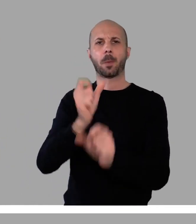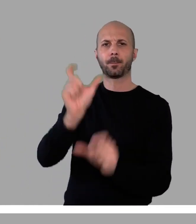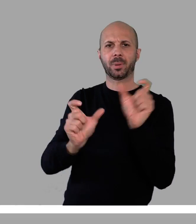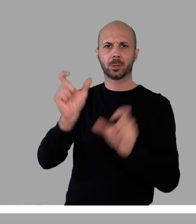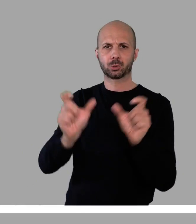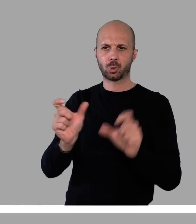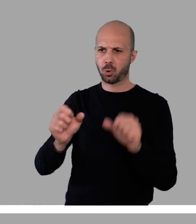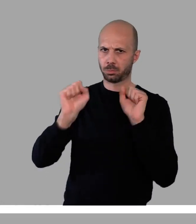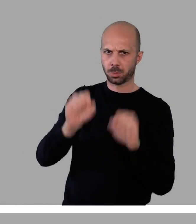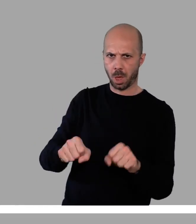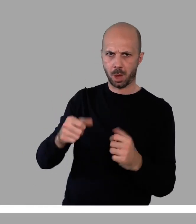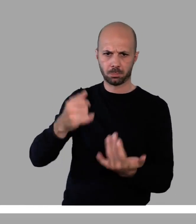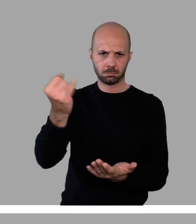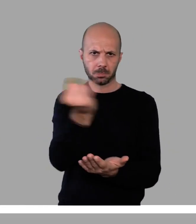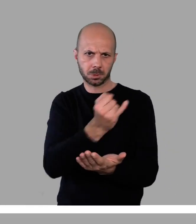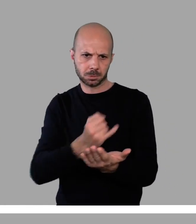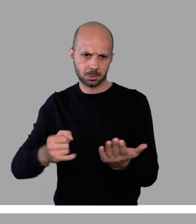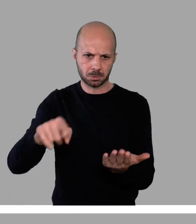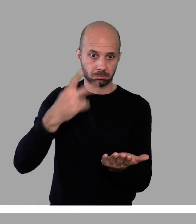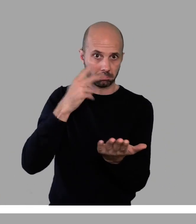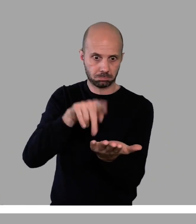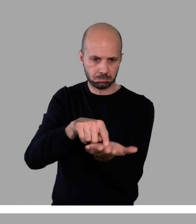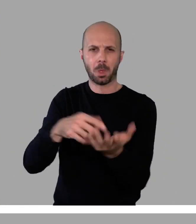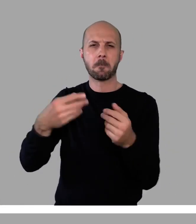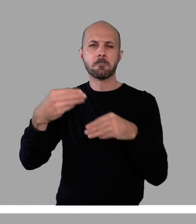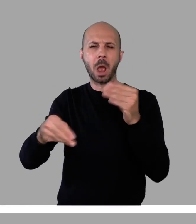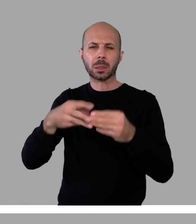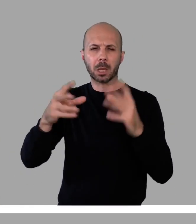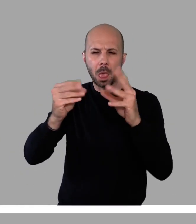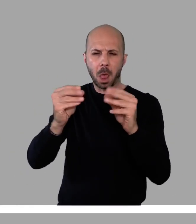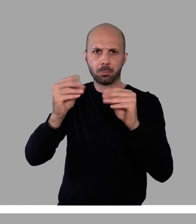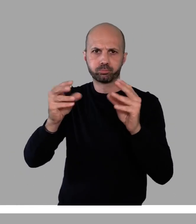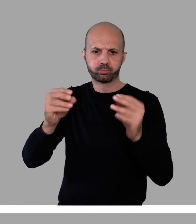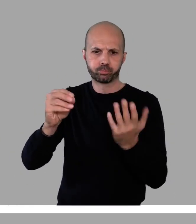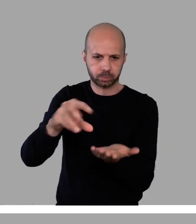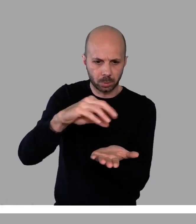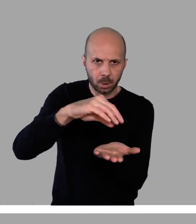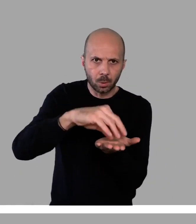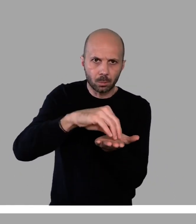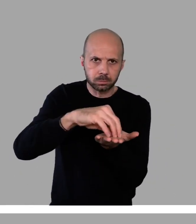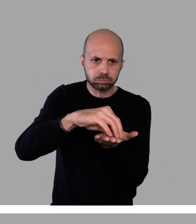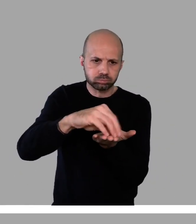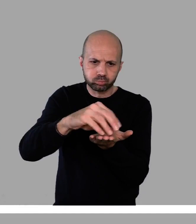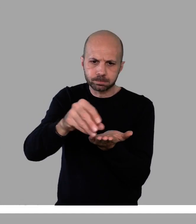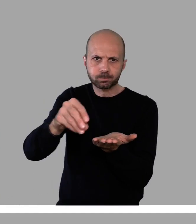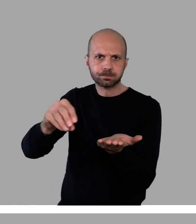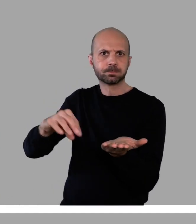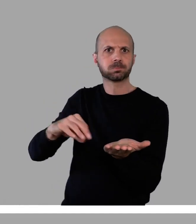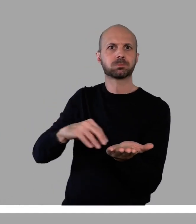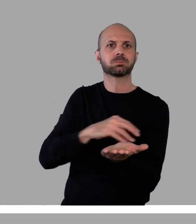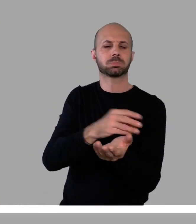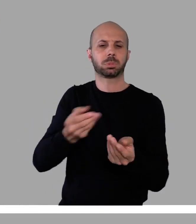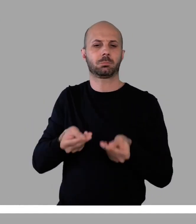In this case, the Museum’s operator use a moldable material such as plasticine